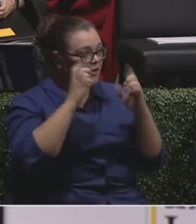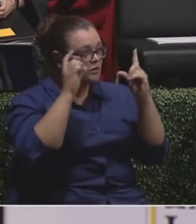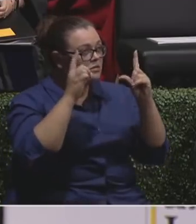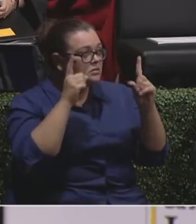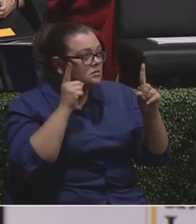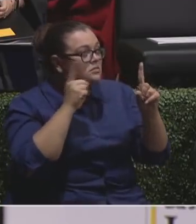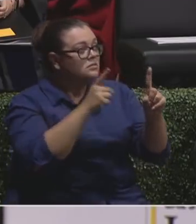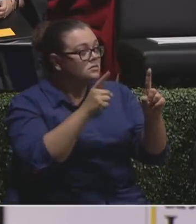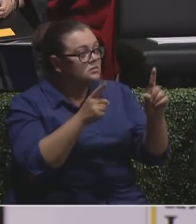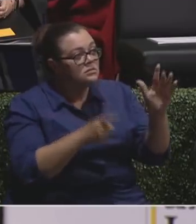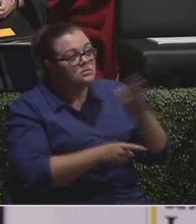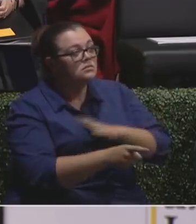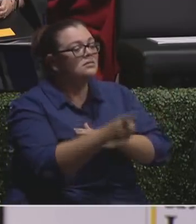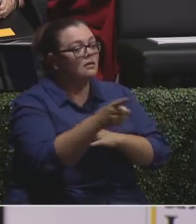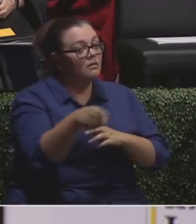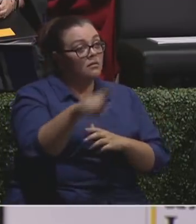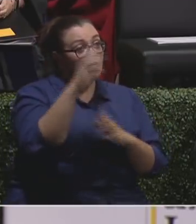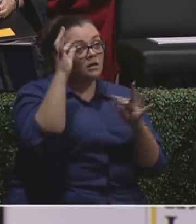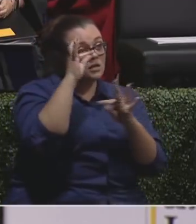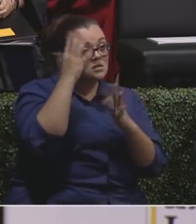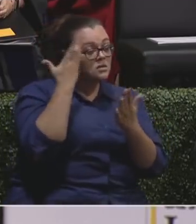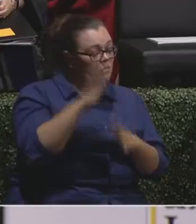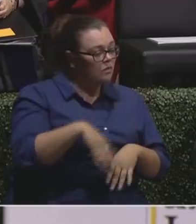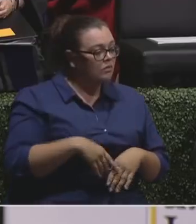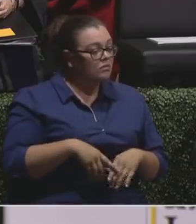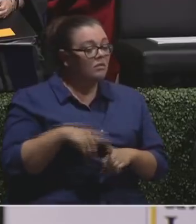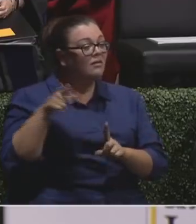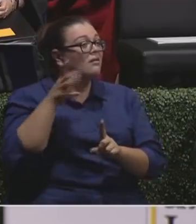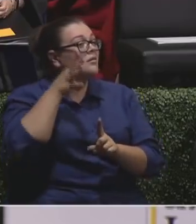MY PARENTS' LACK OF CONTEXT FOR SCHOOLING CREATED A CHALLENGE FOR MY EDUCATIONAL TRAJECTORY BECAUSE THEY DID NOT KNOW.